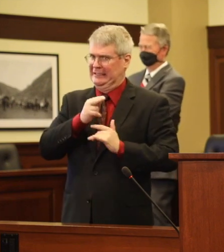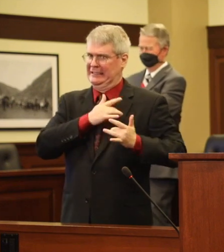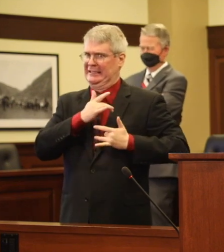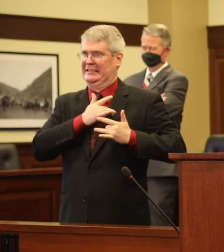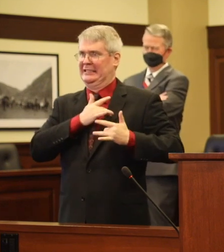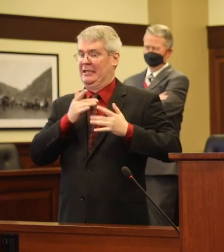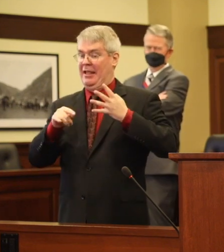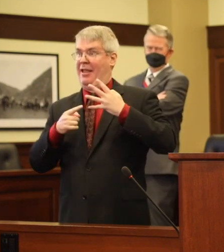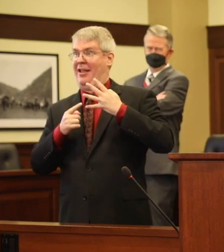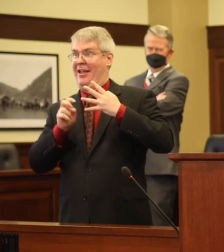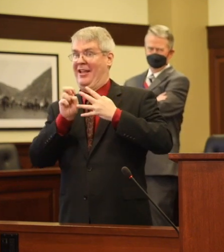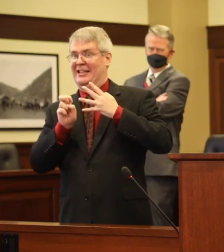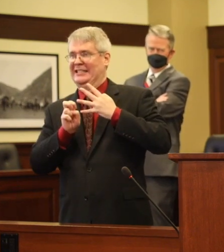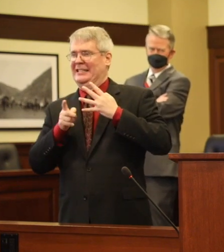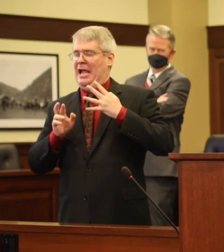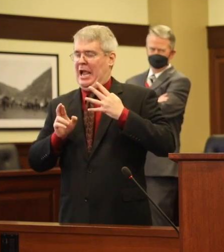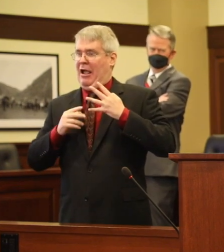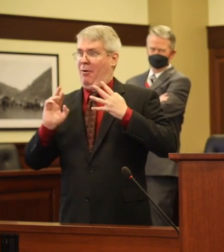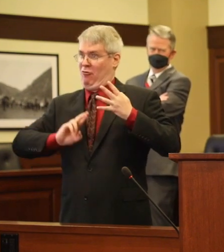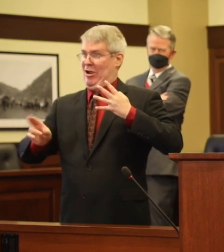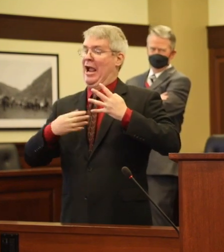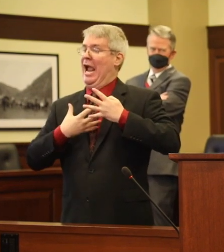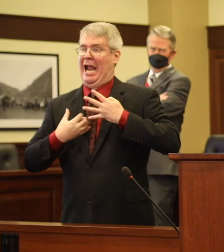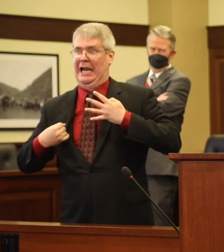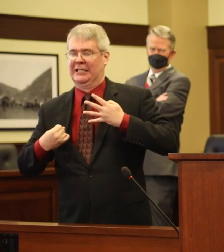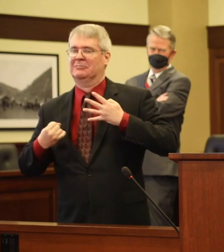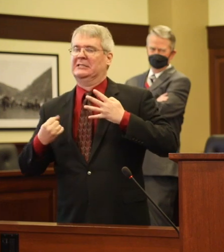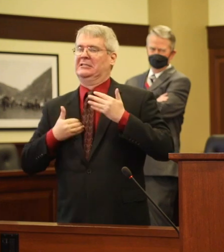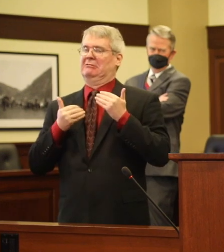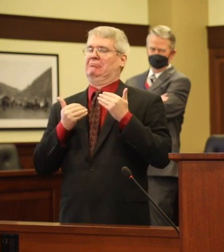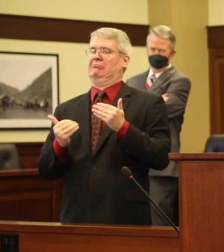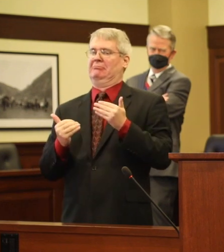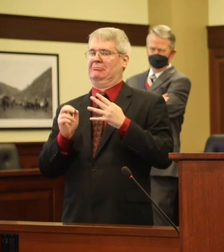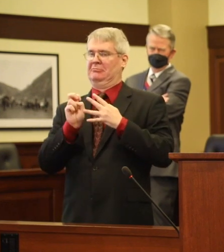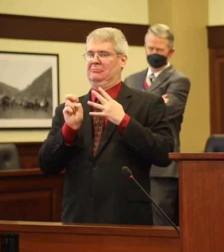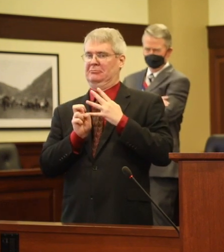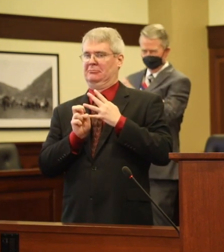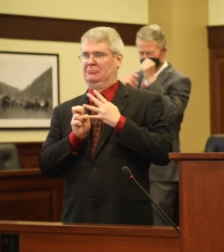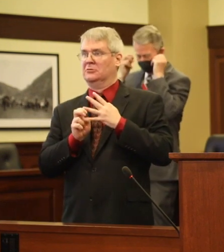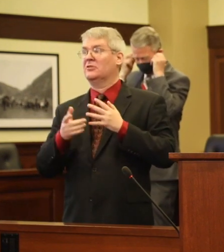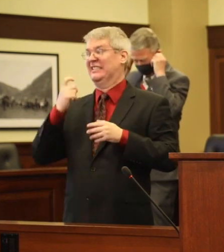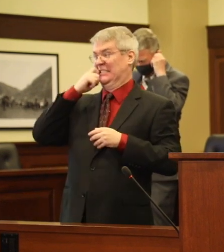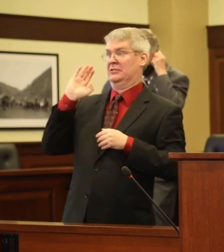So I just wanna second what the governor said, that we are concerned. We urge people to remember that to keep our economy open,